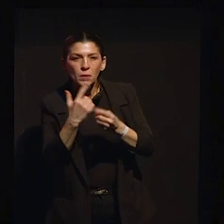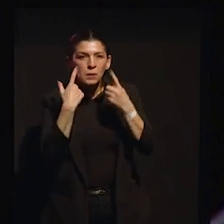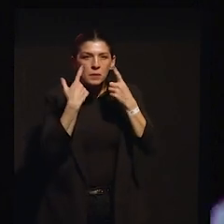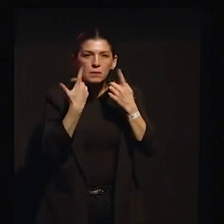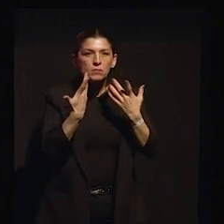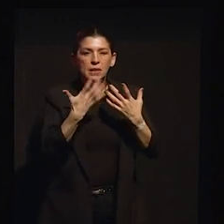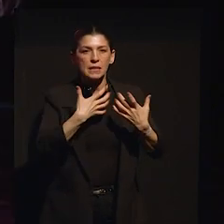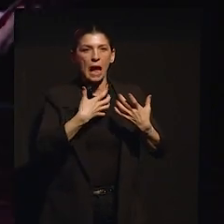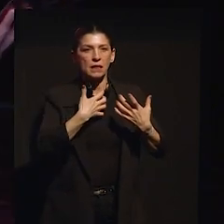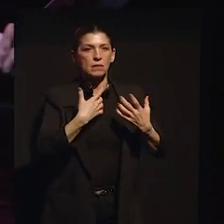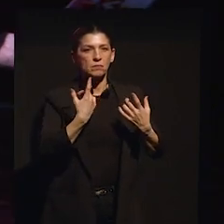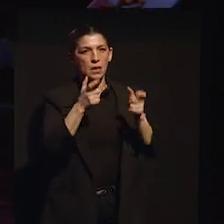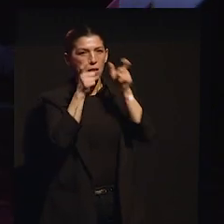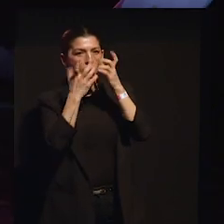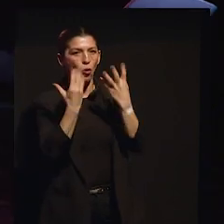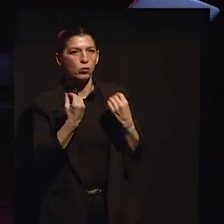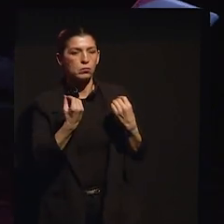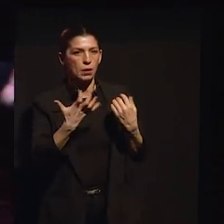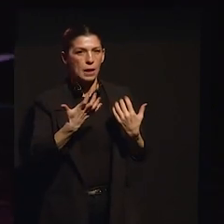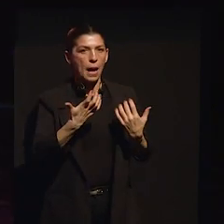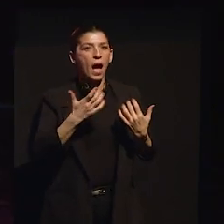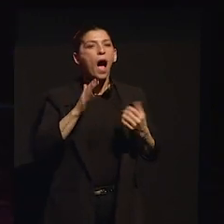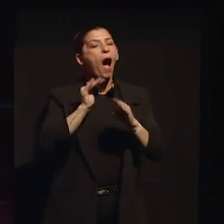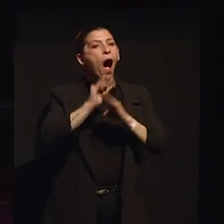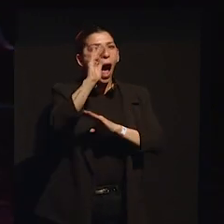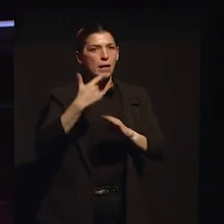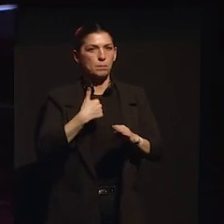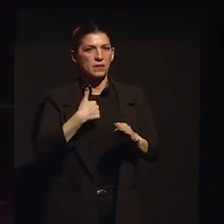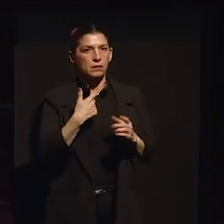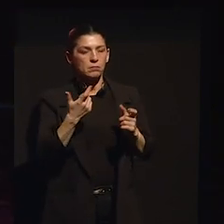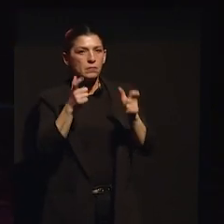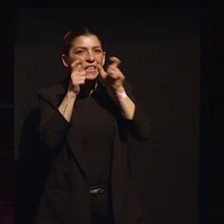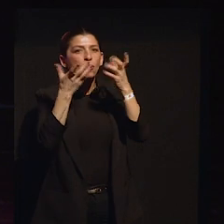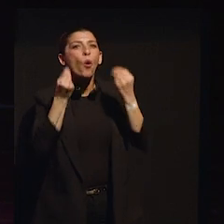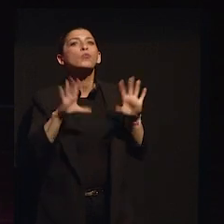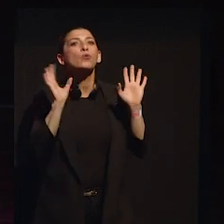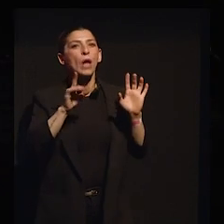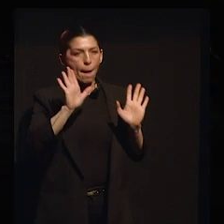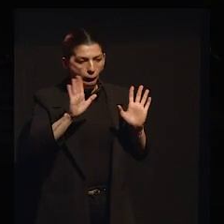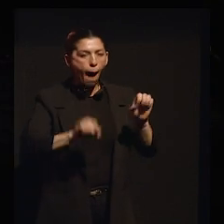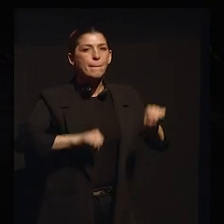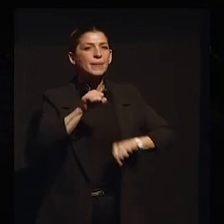the bicycle down and see why it is liberating. Firstly, it gives the control mechanism to you. We don’t control